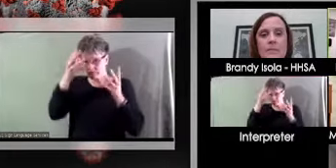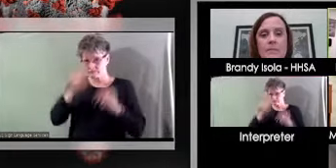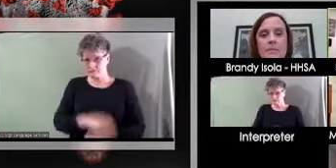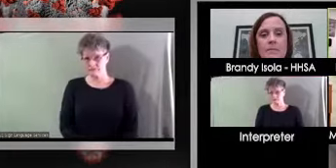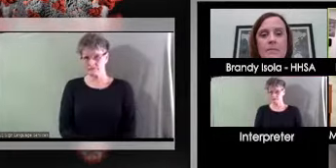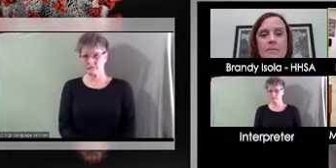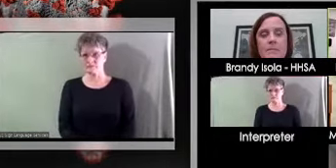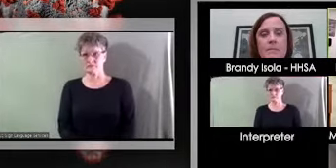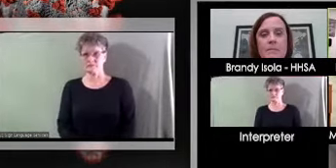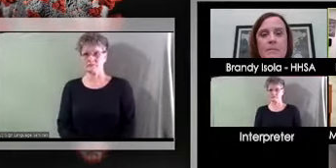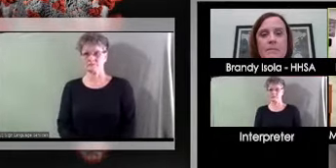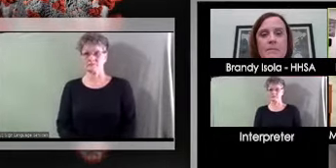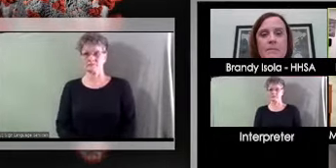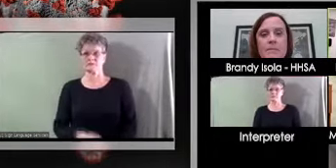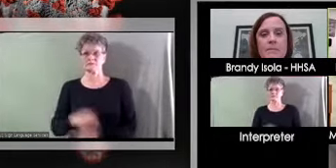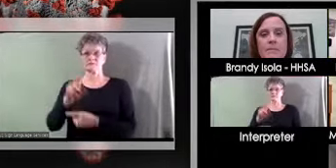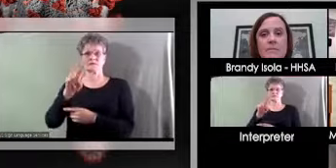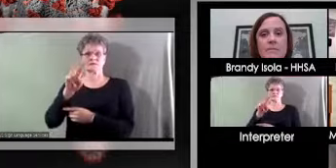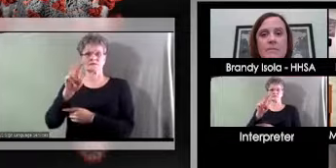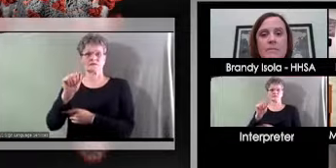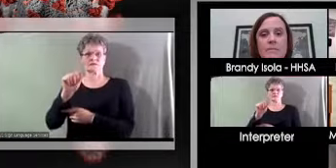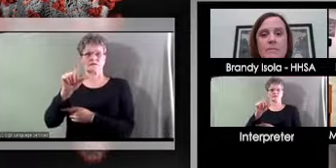Okay. I would just add that as a part of our emergency operations